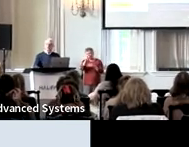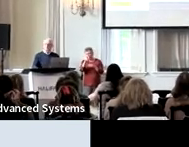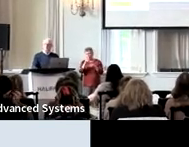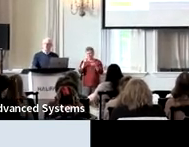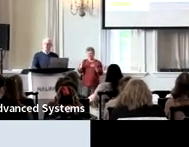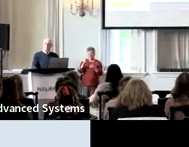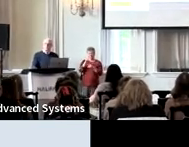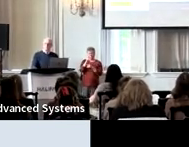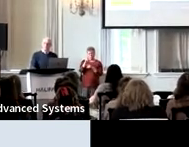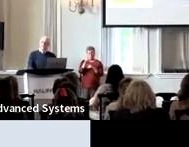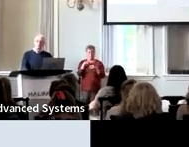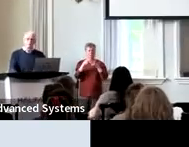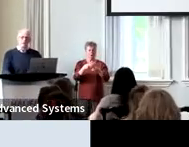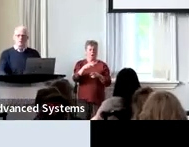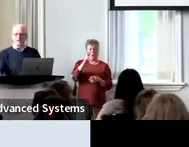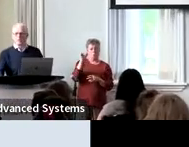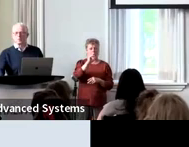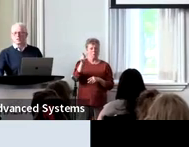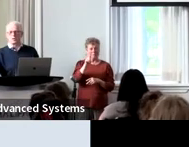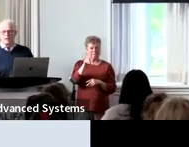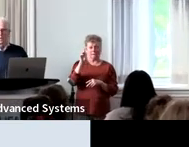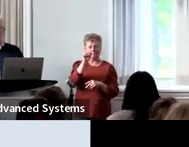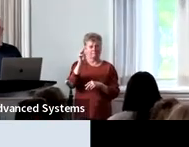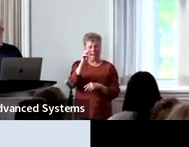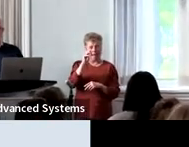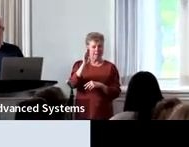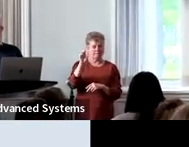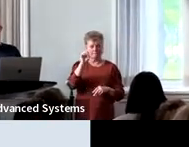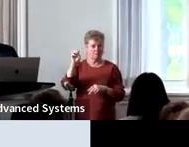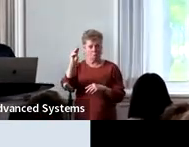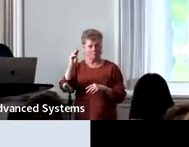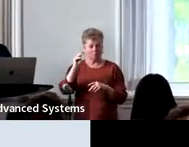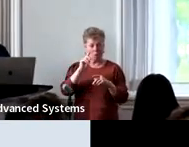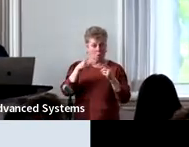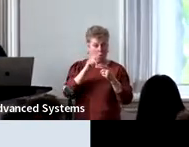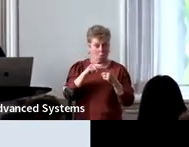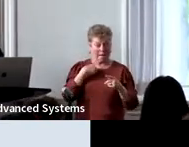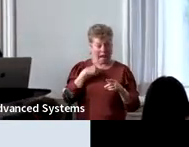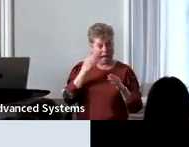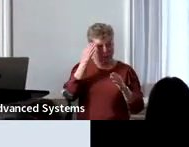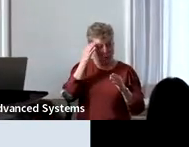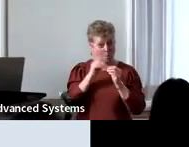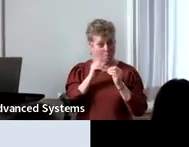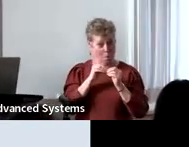We still call it Whiz Bam Boom. We will get a more mature name when I’m mature about my excitement about this,